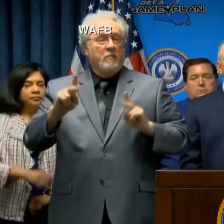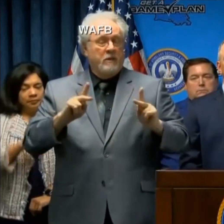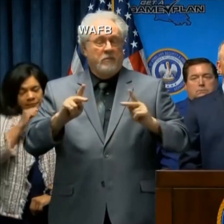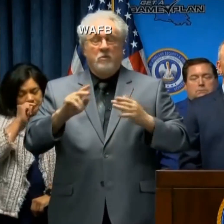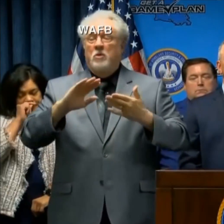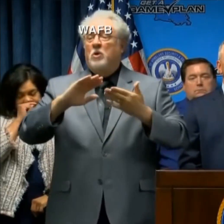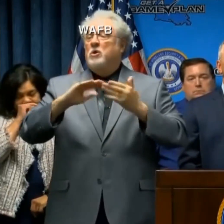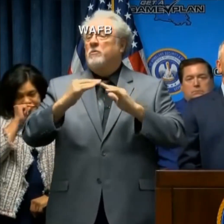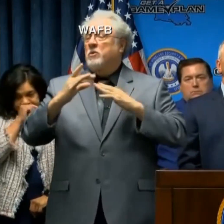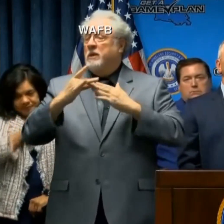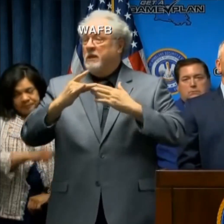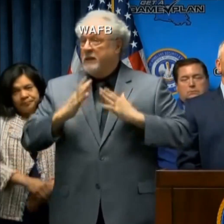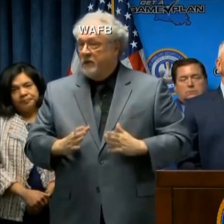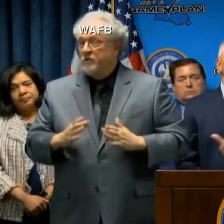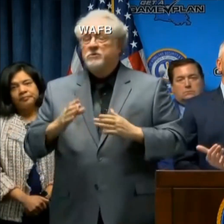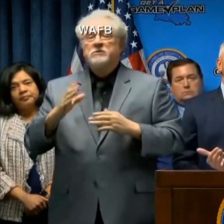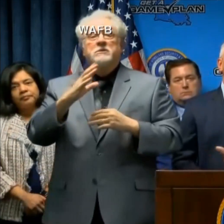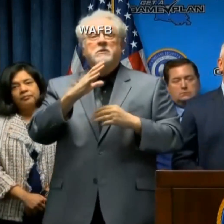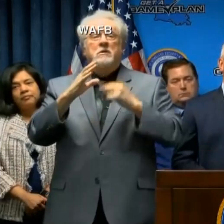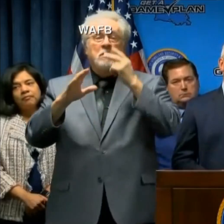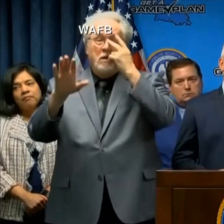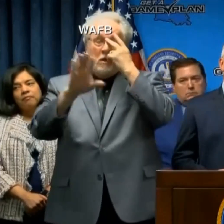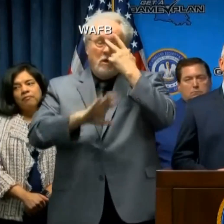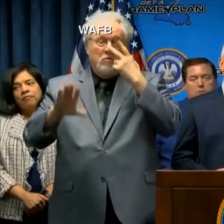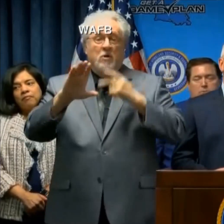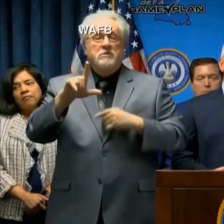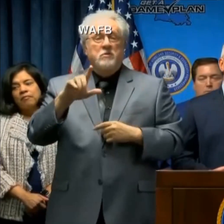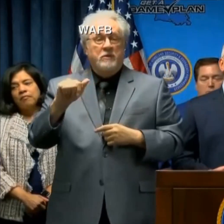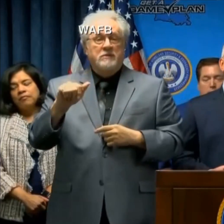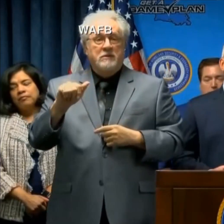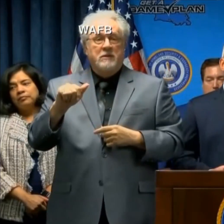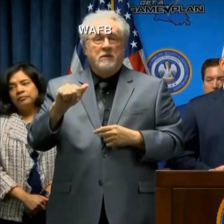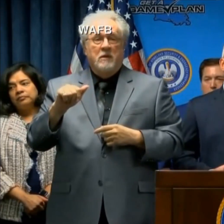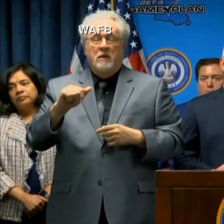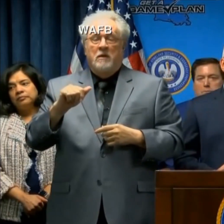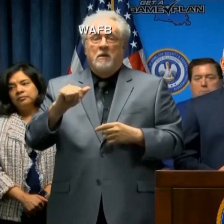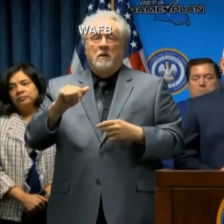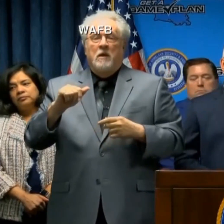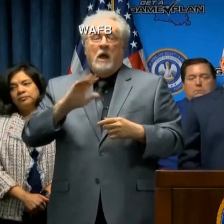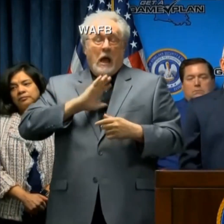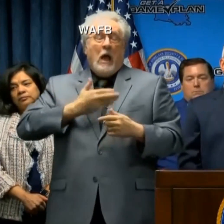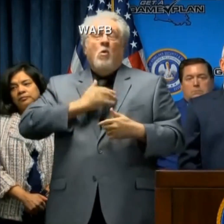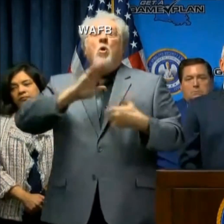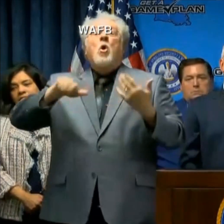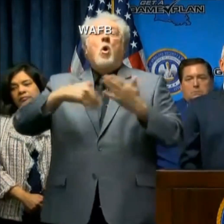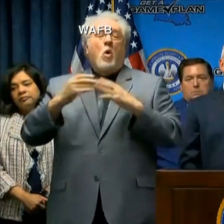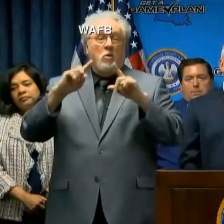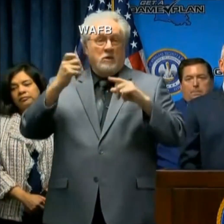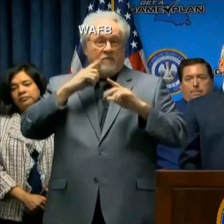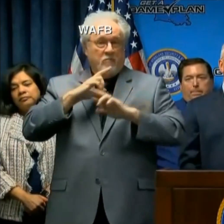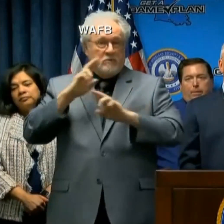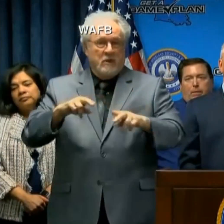across the state across our whole government response to coordinate their